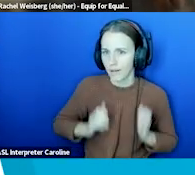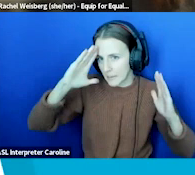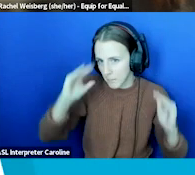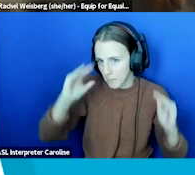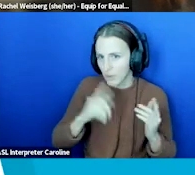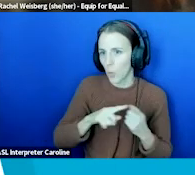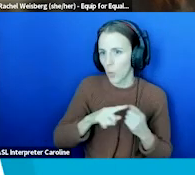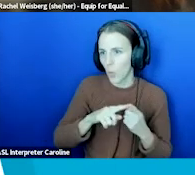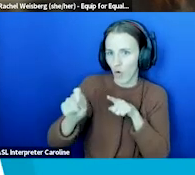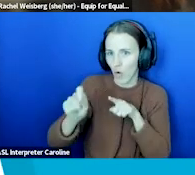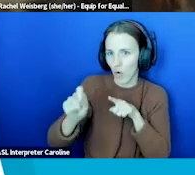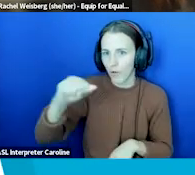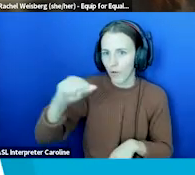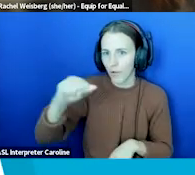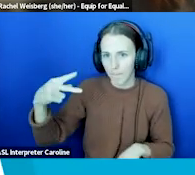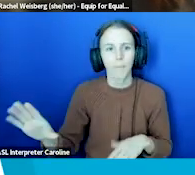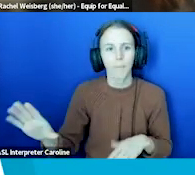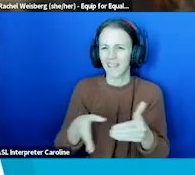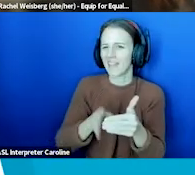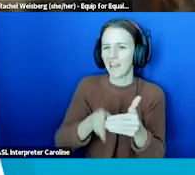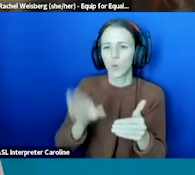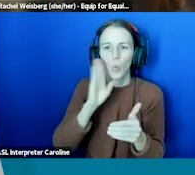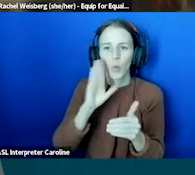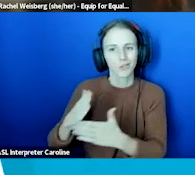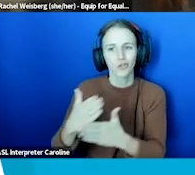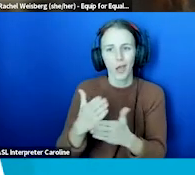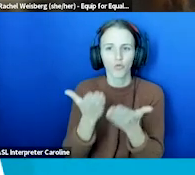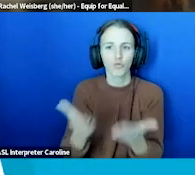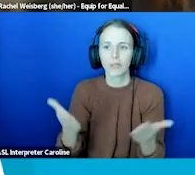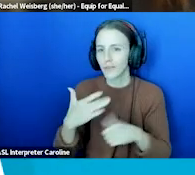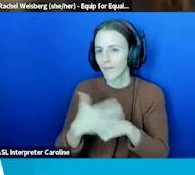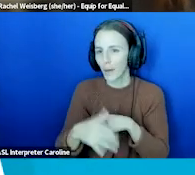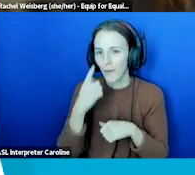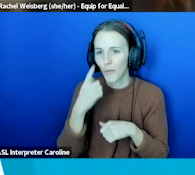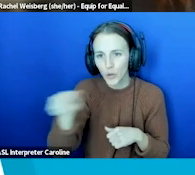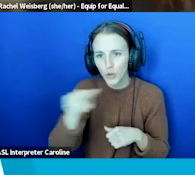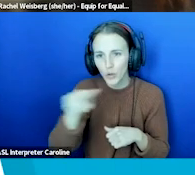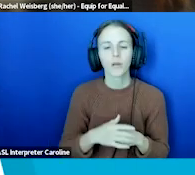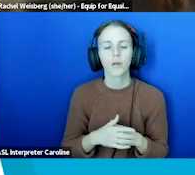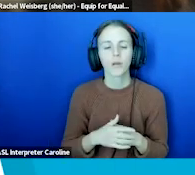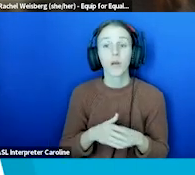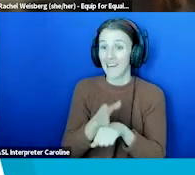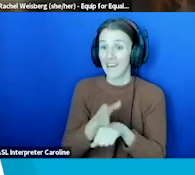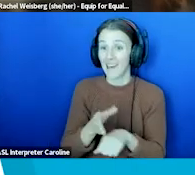WE WILL EXPLAIN THE ROLE AND WHAT CLIENTS CAN EXPECT WHEN THEY CALL CAP. WE'LL SHARE